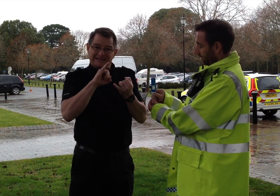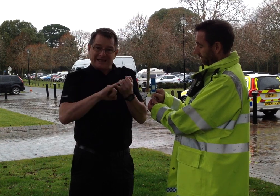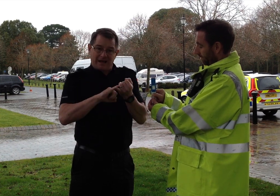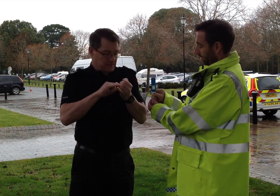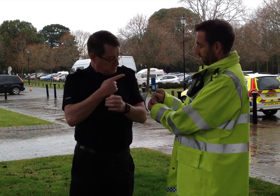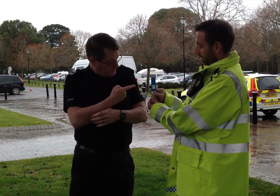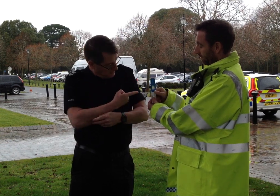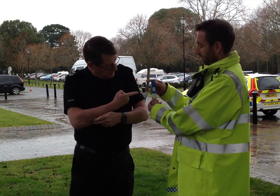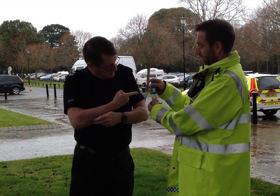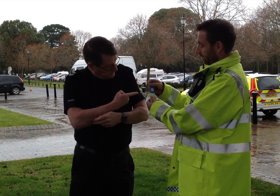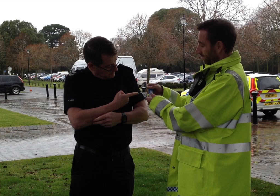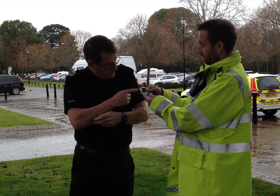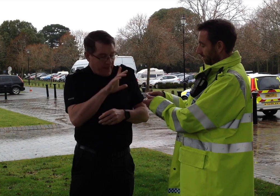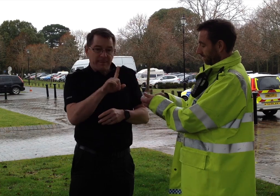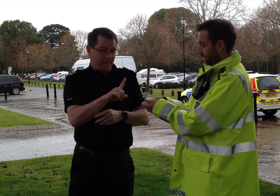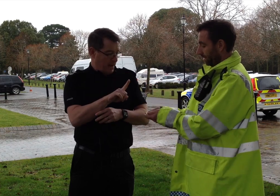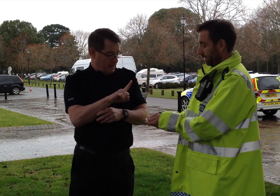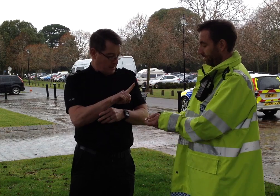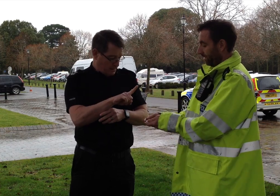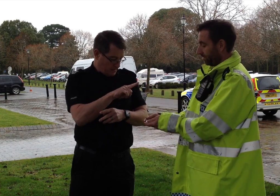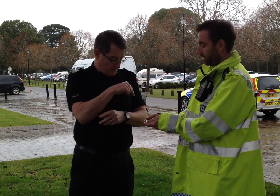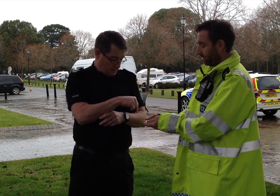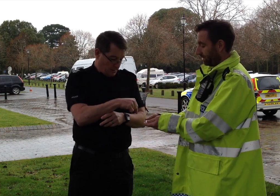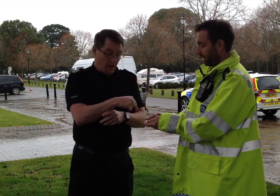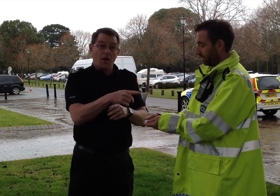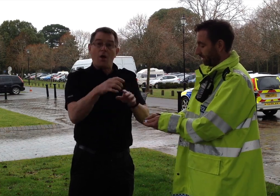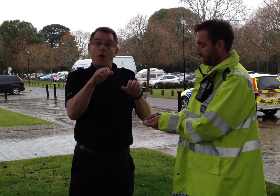press and hold for 10 seconds ...